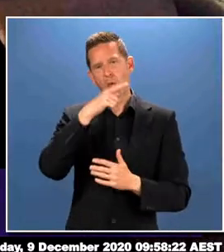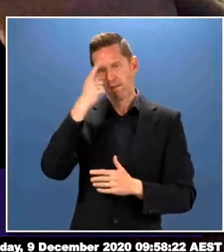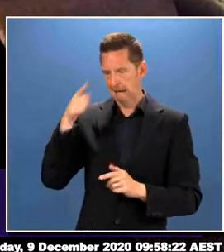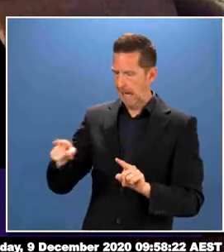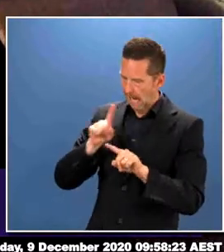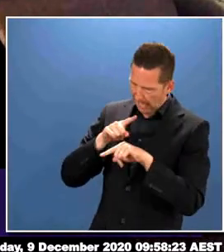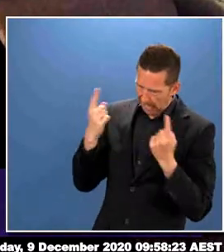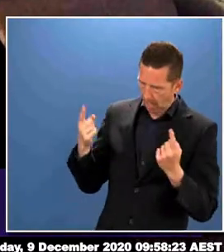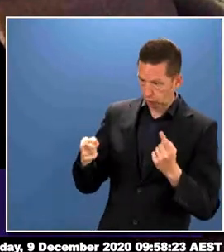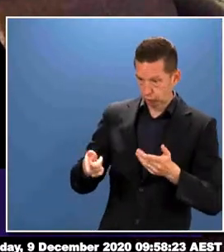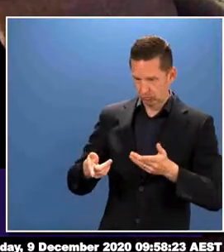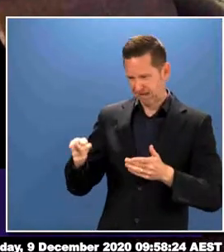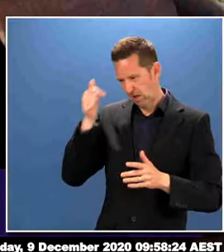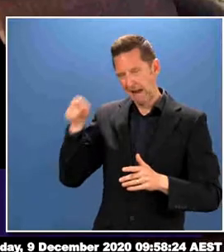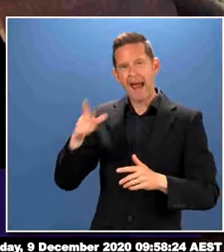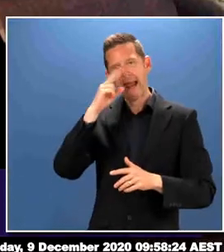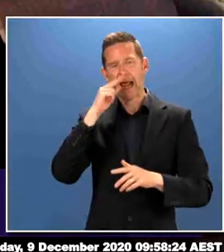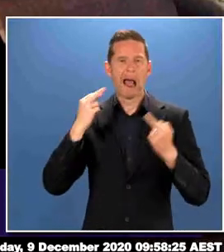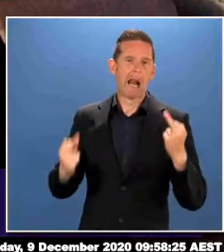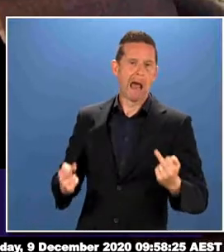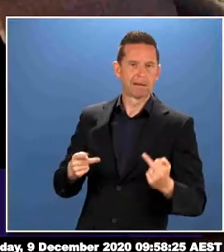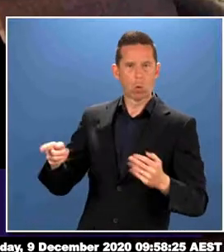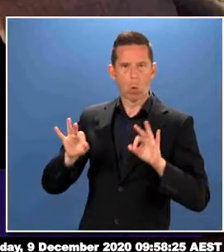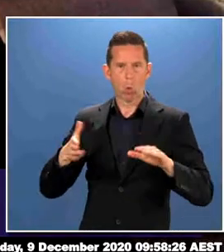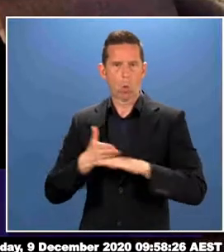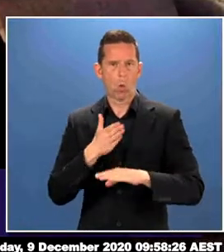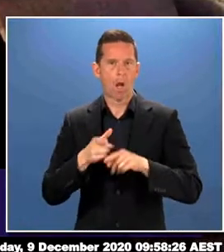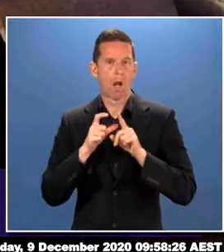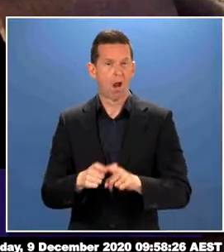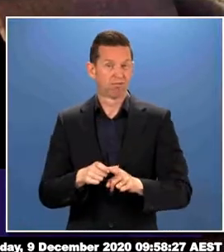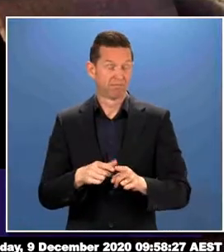you are willing to do, but they might also overestimate you, so assume